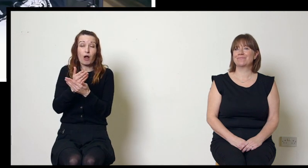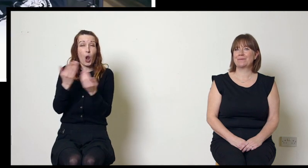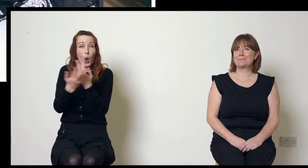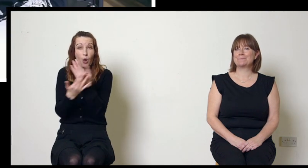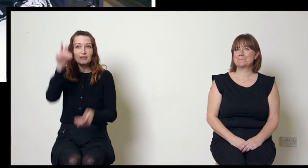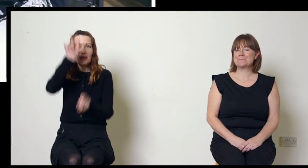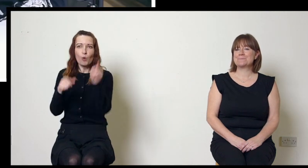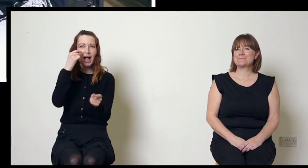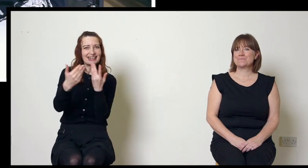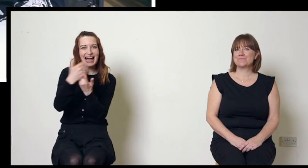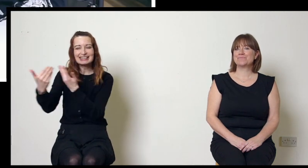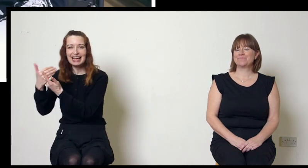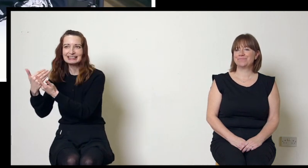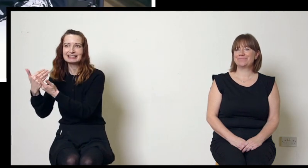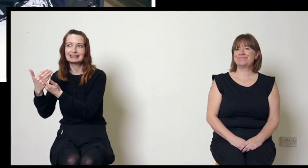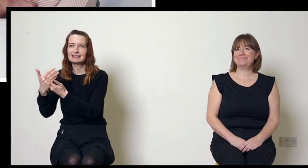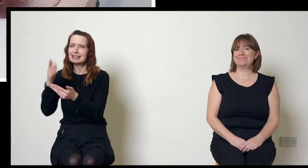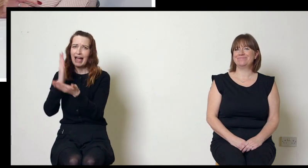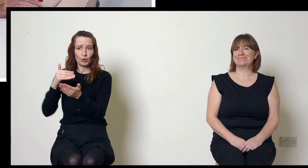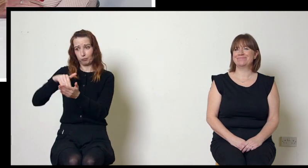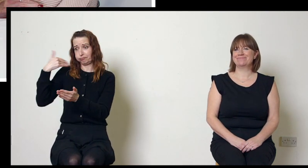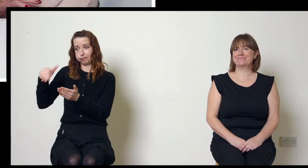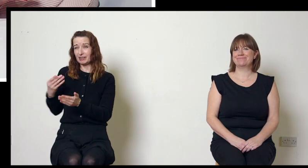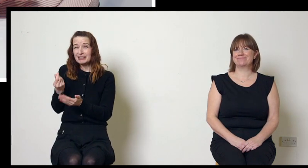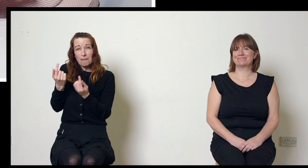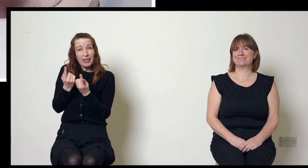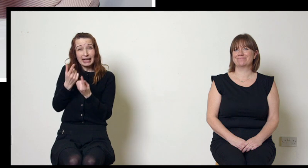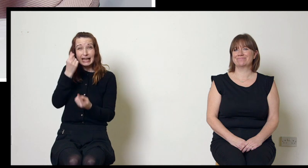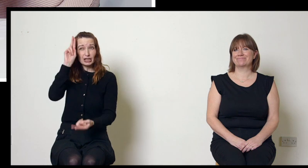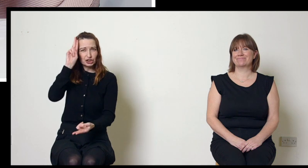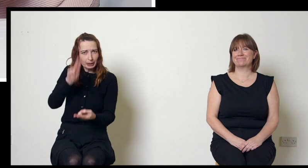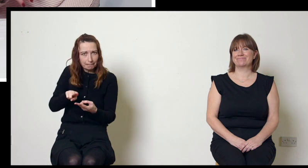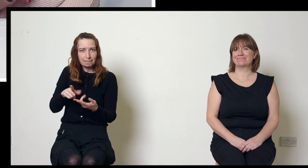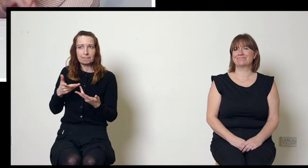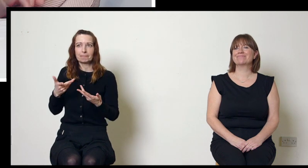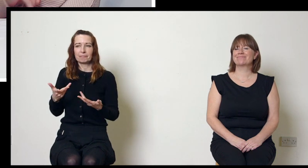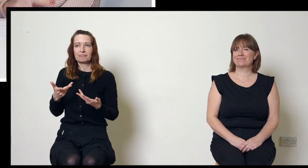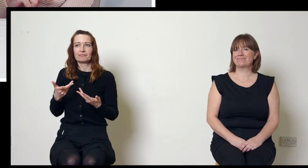That doesn't necessarily cost money because the biggest thing there’s been two things that